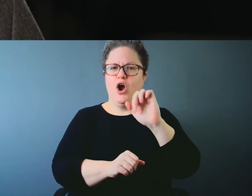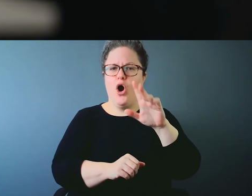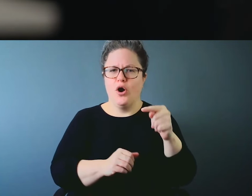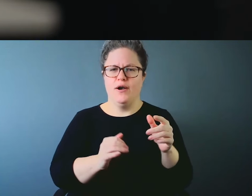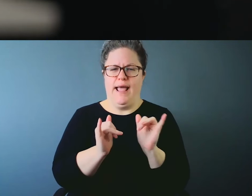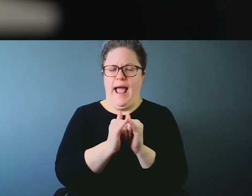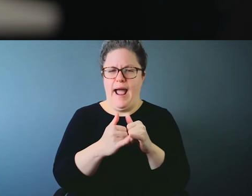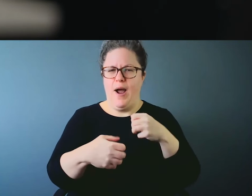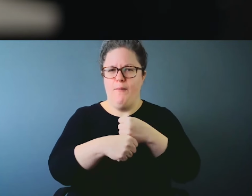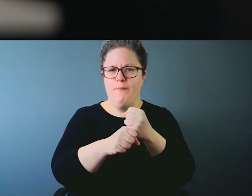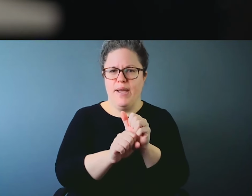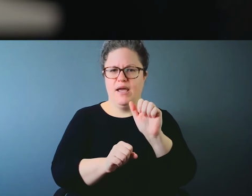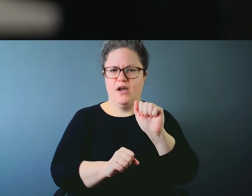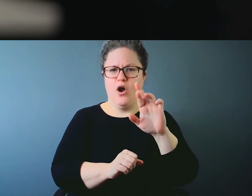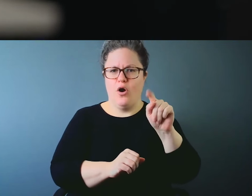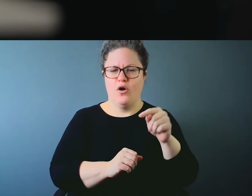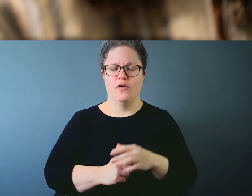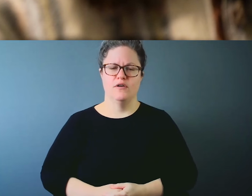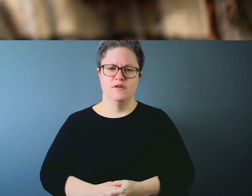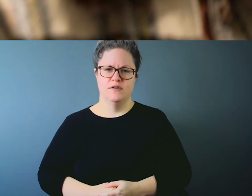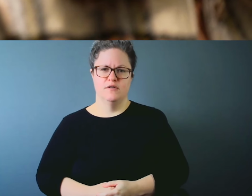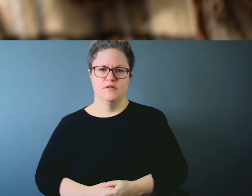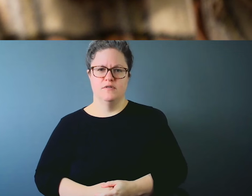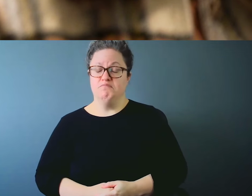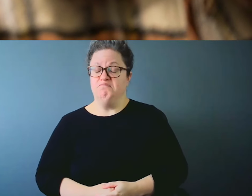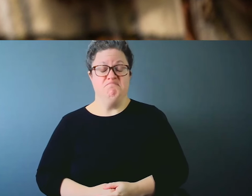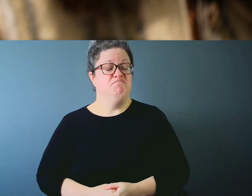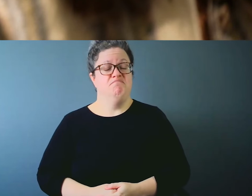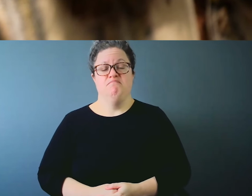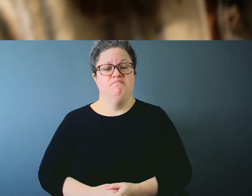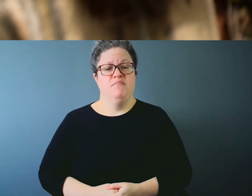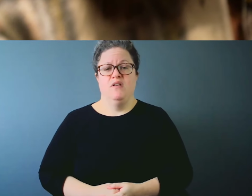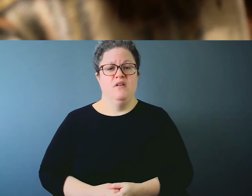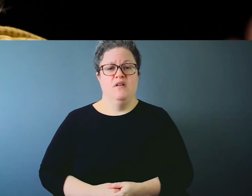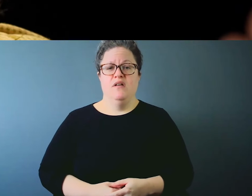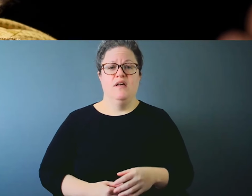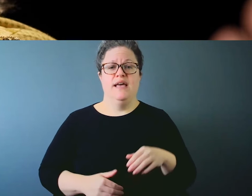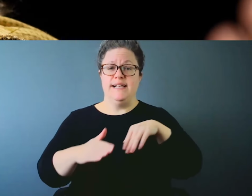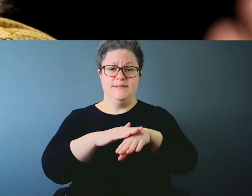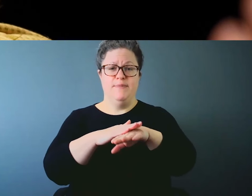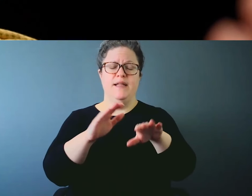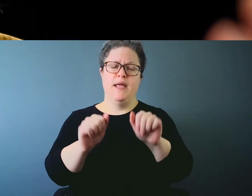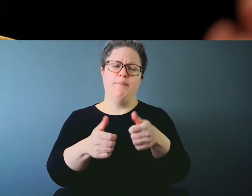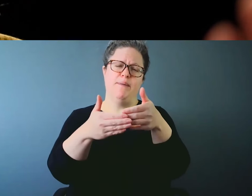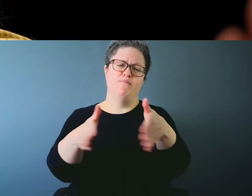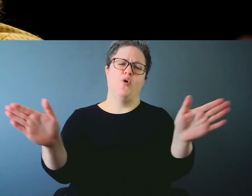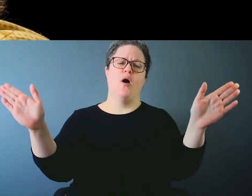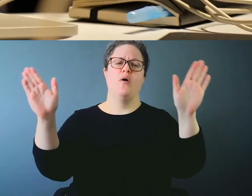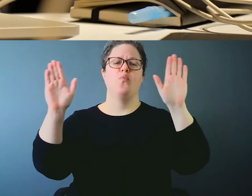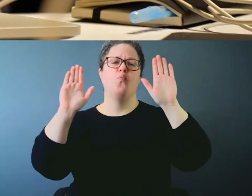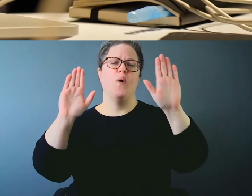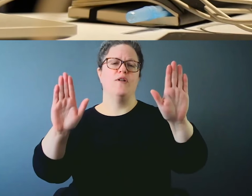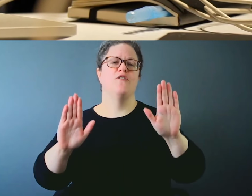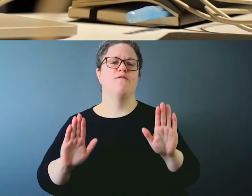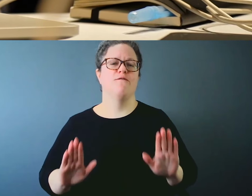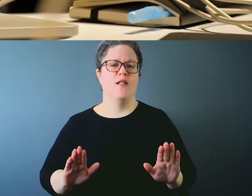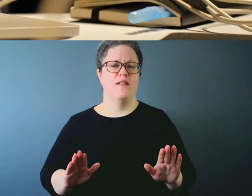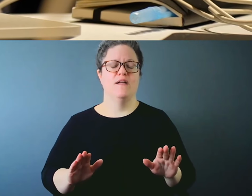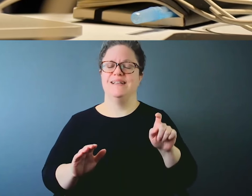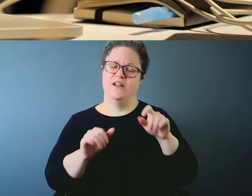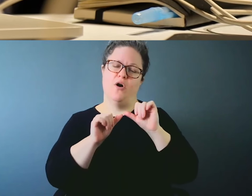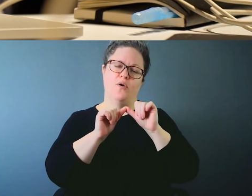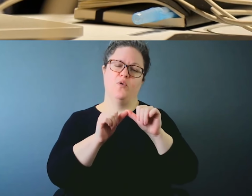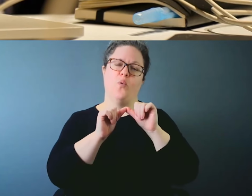I don't think there's any end to how broad and wonderful accessibility can be. It's just going to be an ongoing conversation.